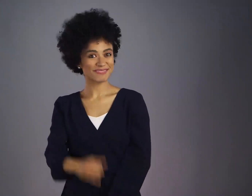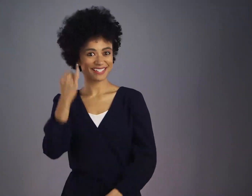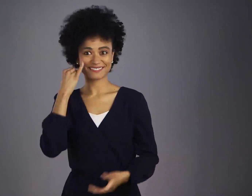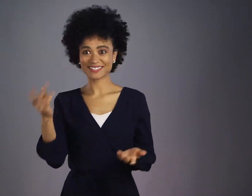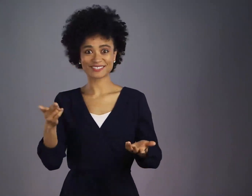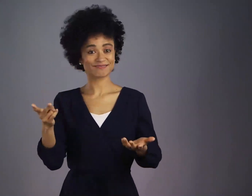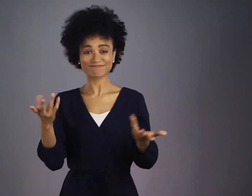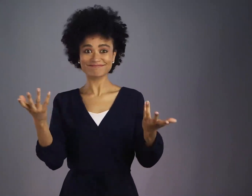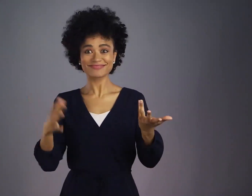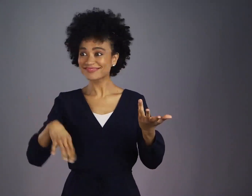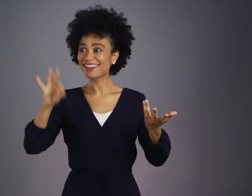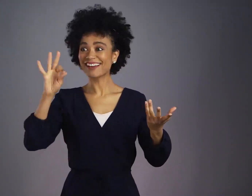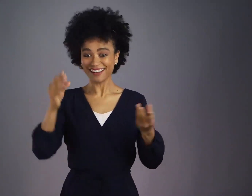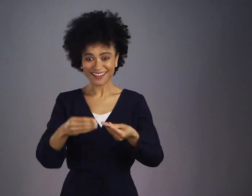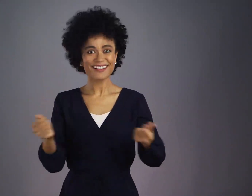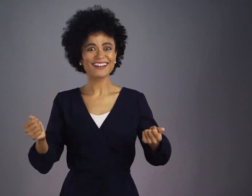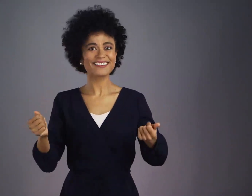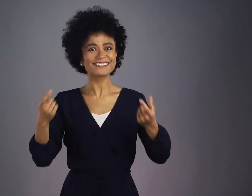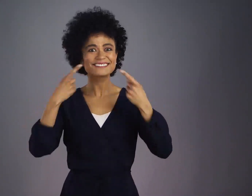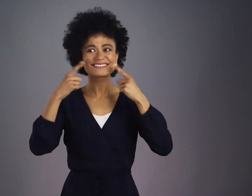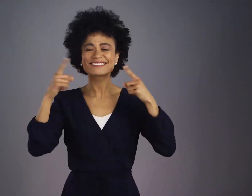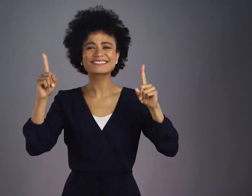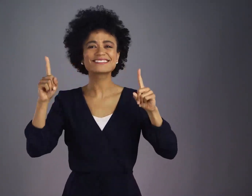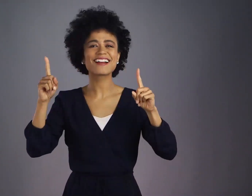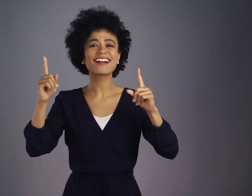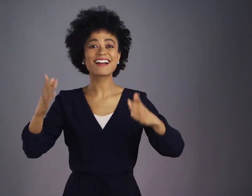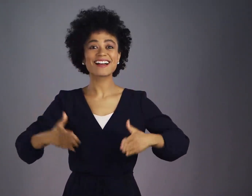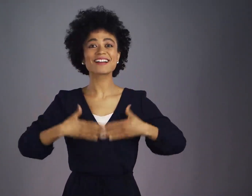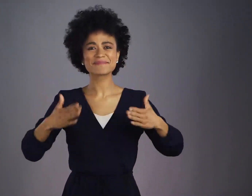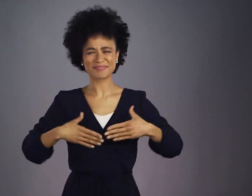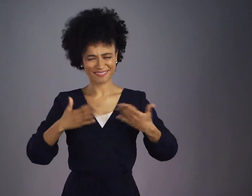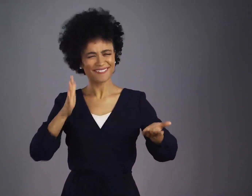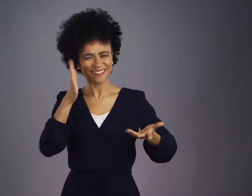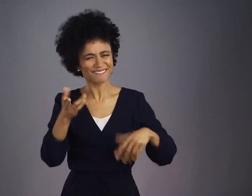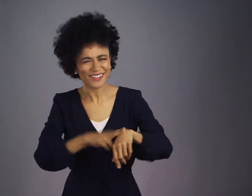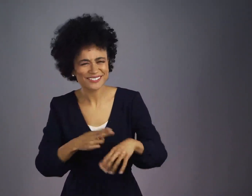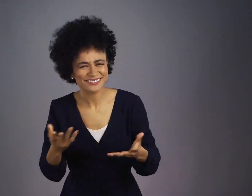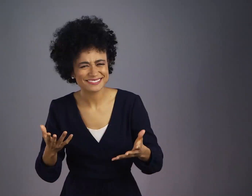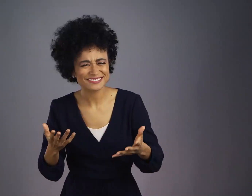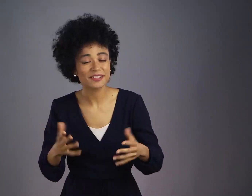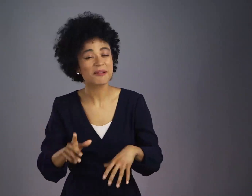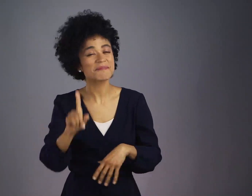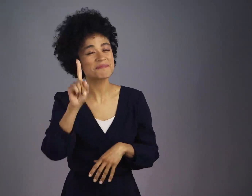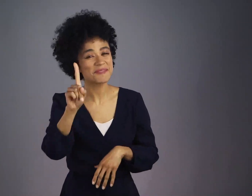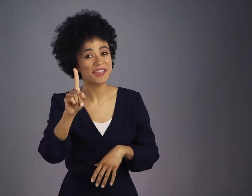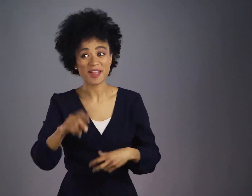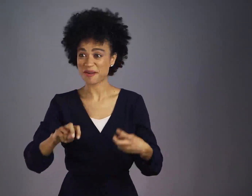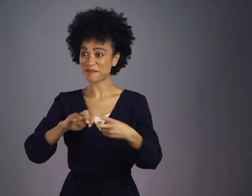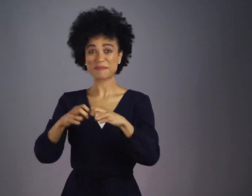If you and your husband find a solution for the pressing problem of drink you are, of course, going to be very happy.